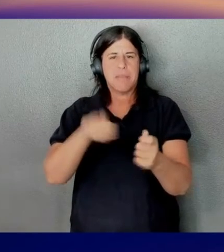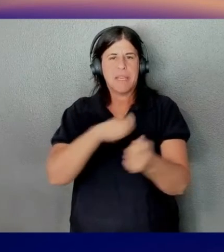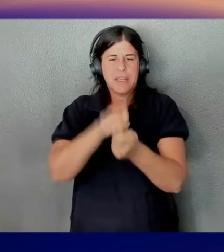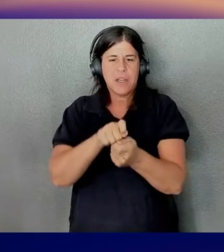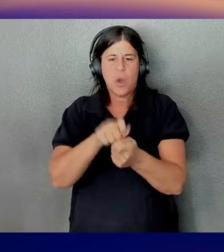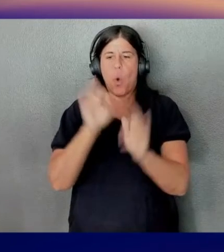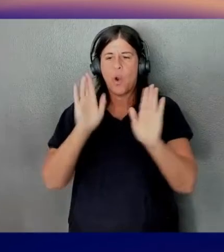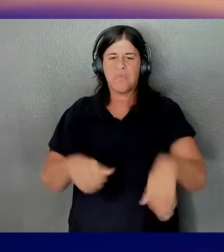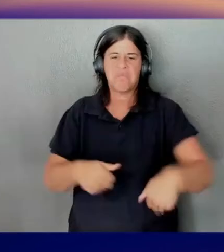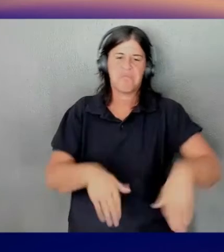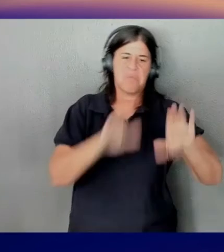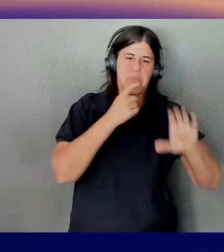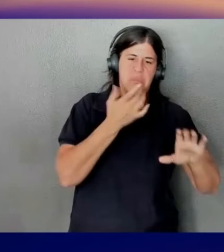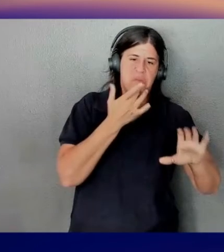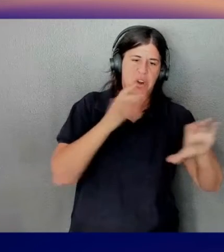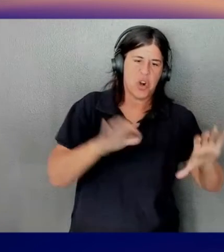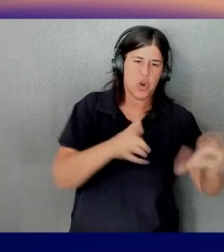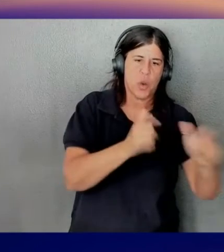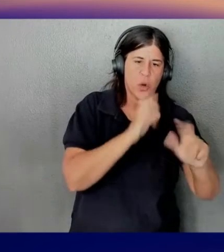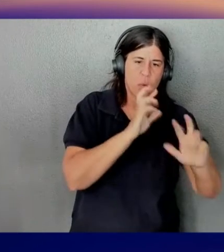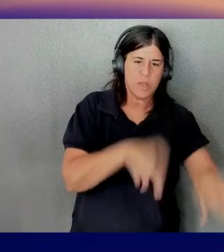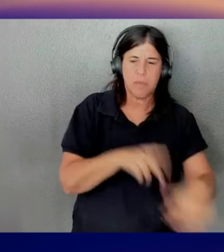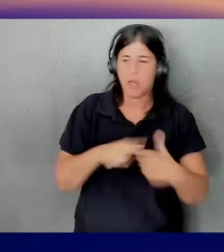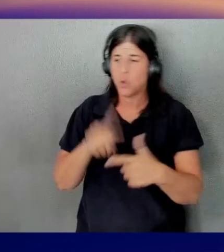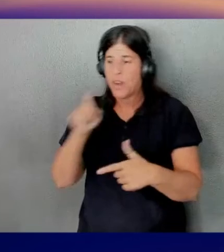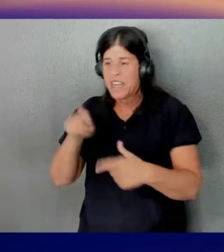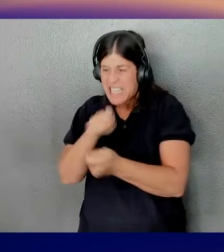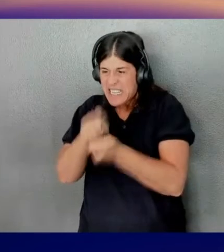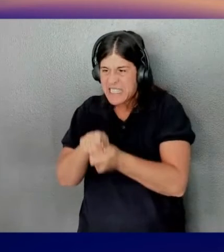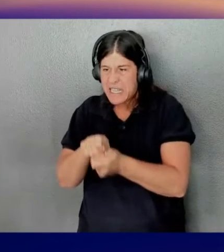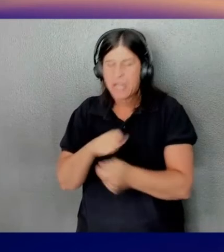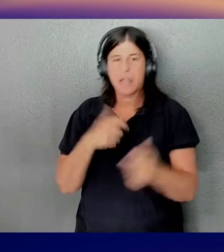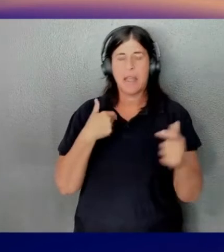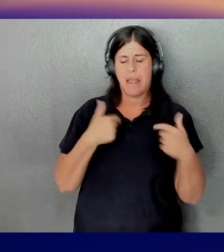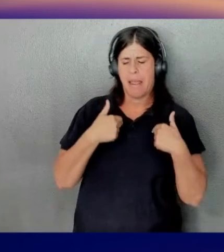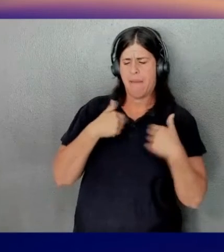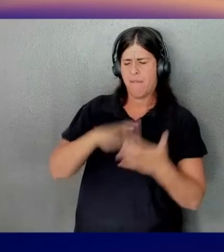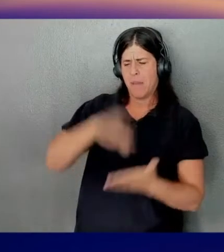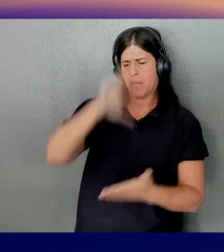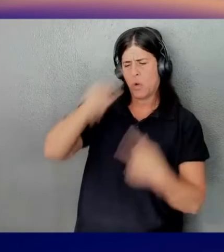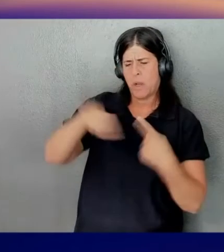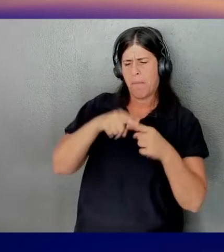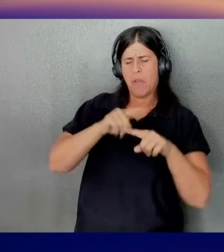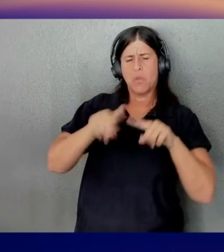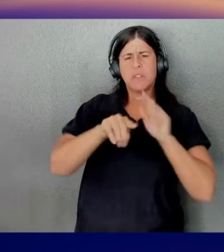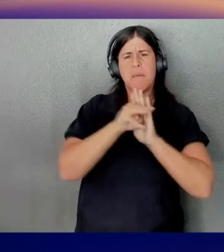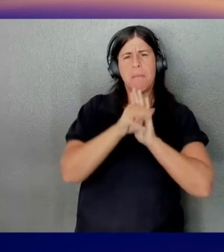So if I'm kind of learning about these models and things I could, I could go through and do a quick build